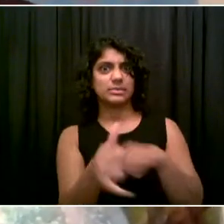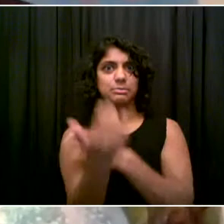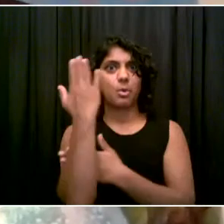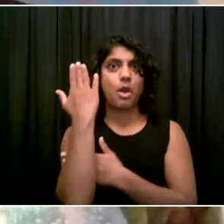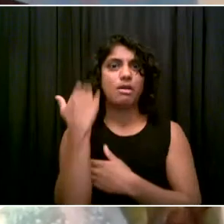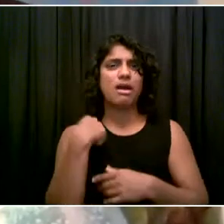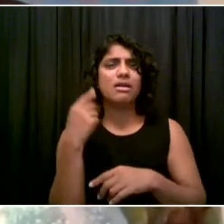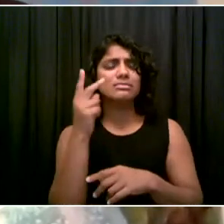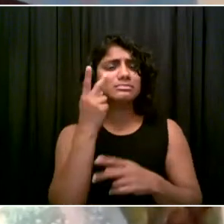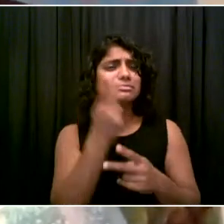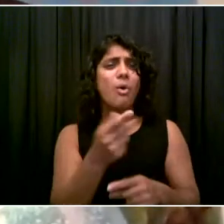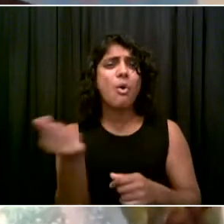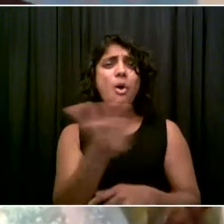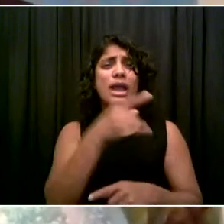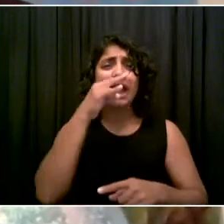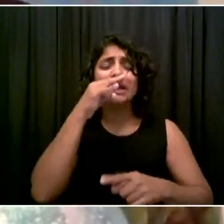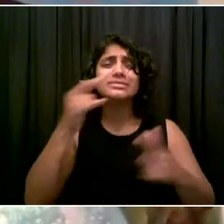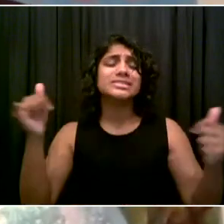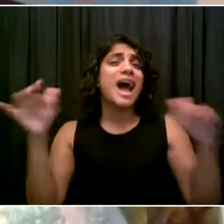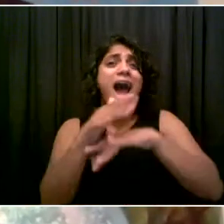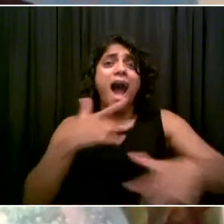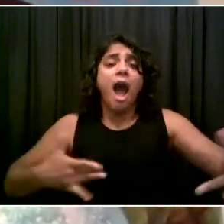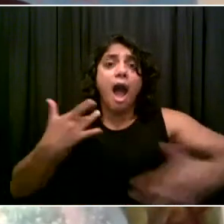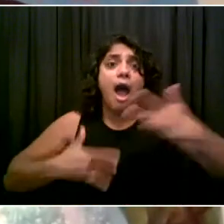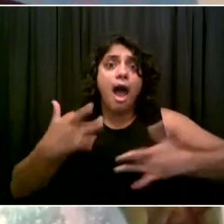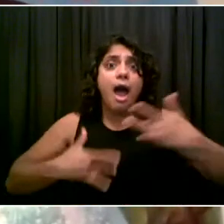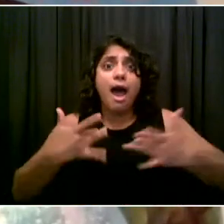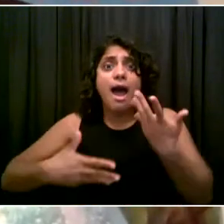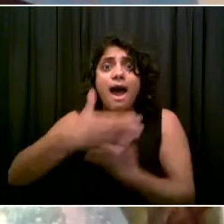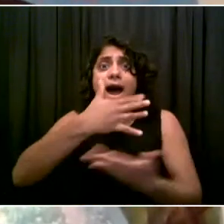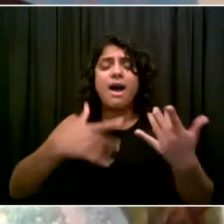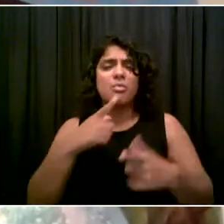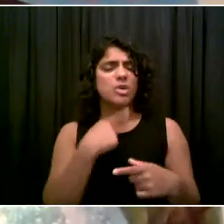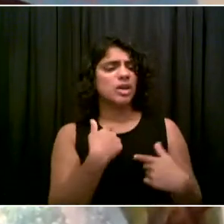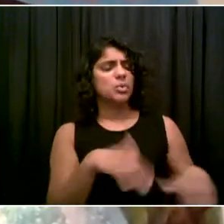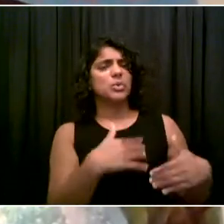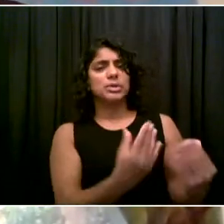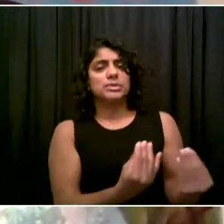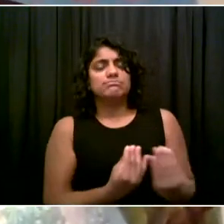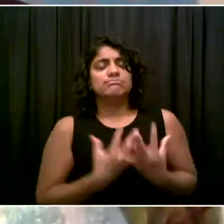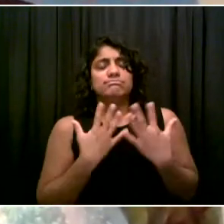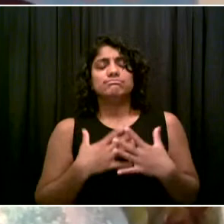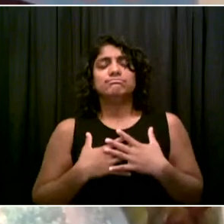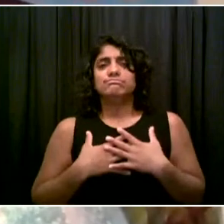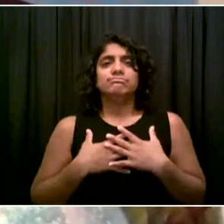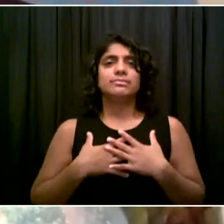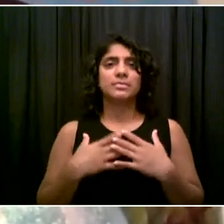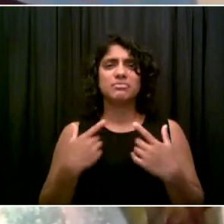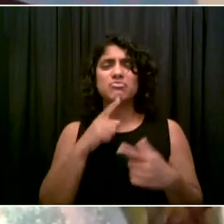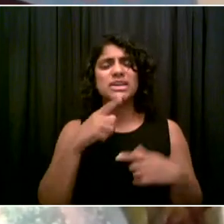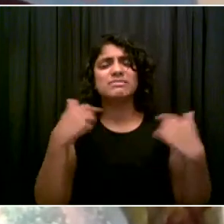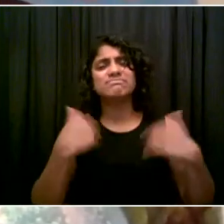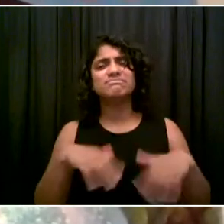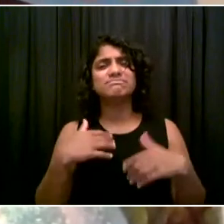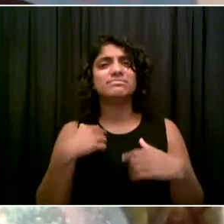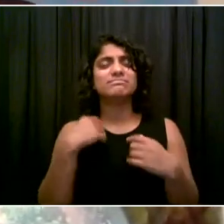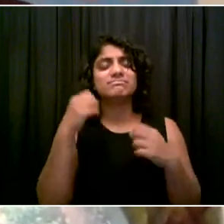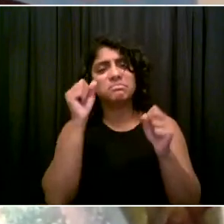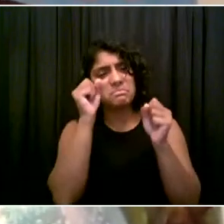EXCITED, THE